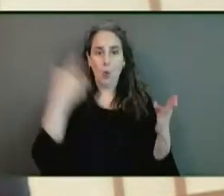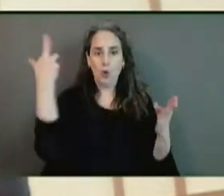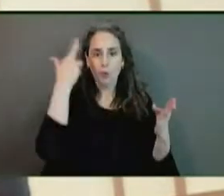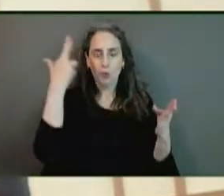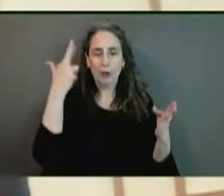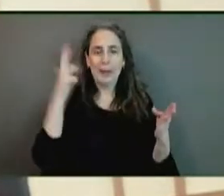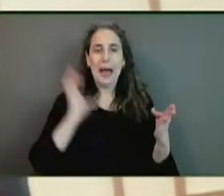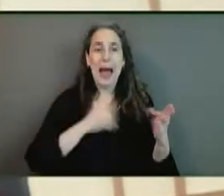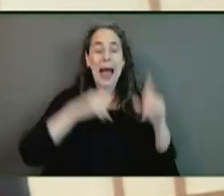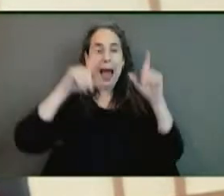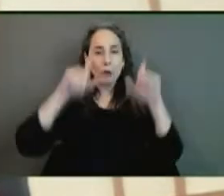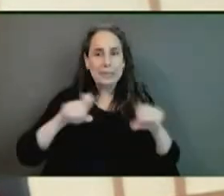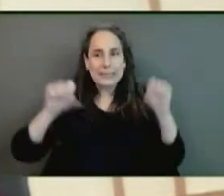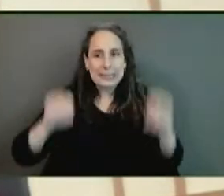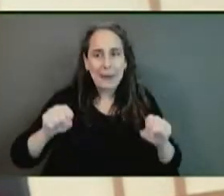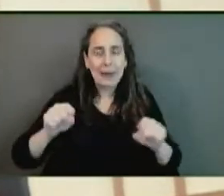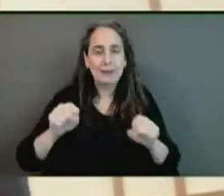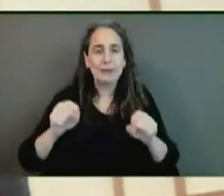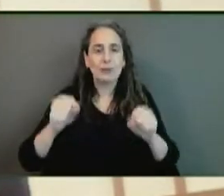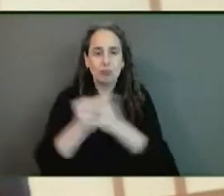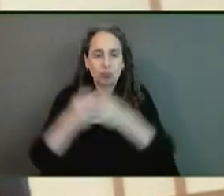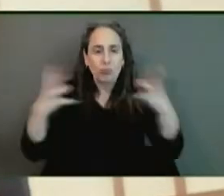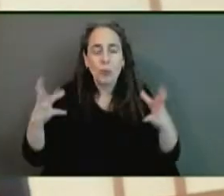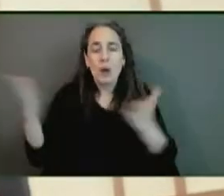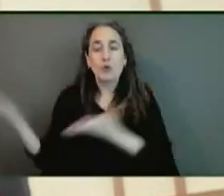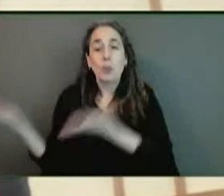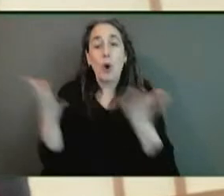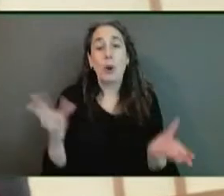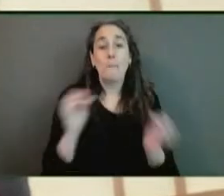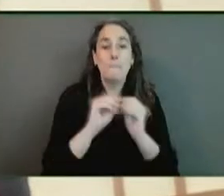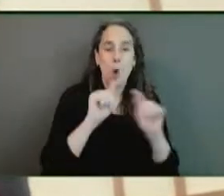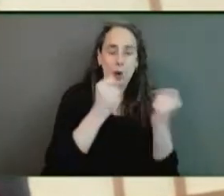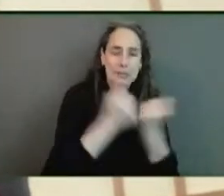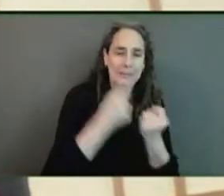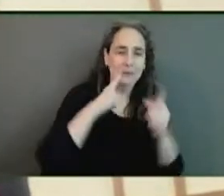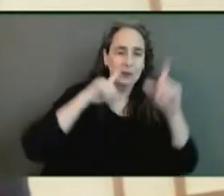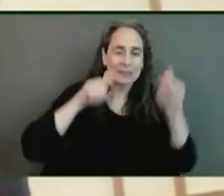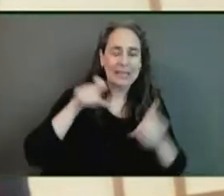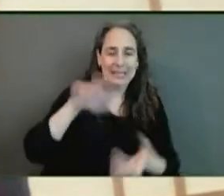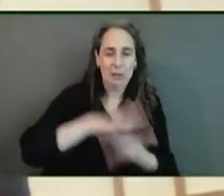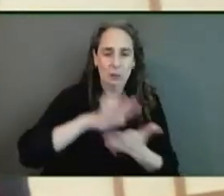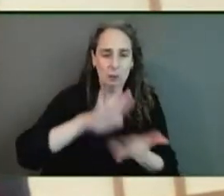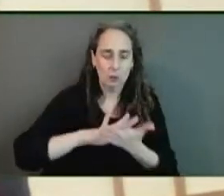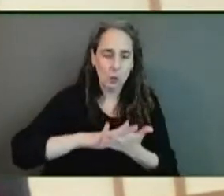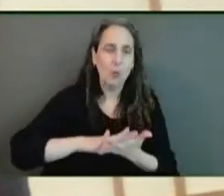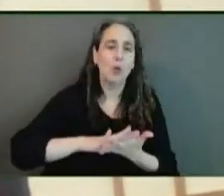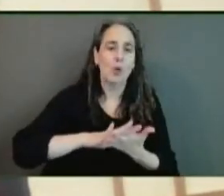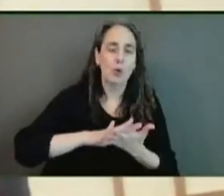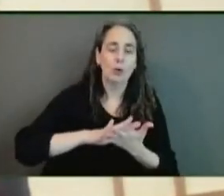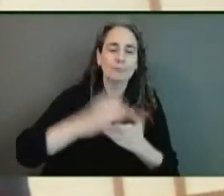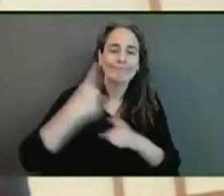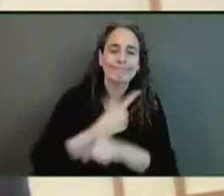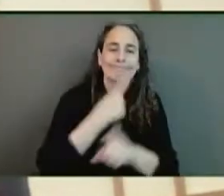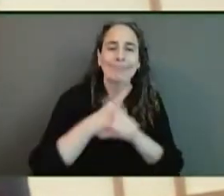things that has happened here is that is that as the school Opened up. We realized that we had to expand our testing capacity, so we brought in